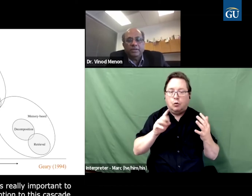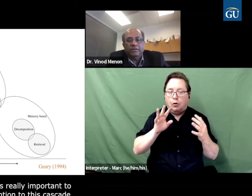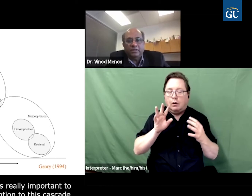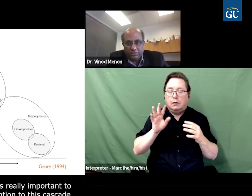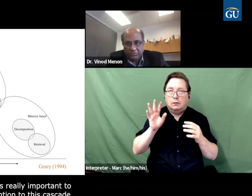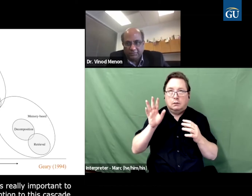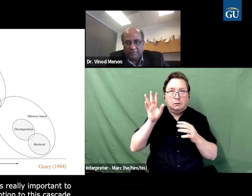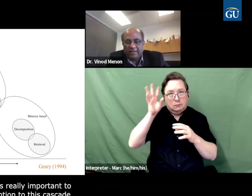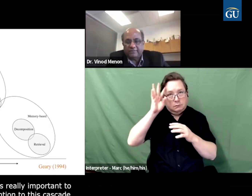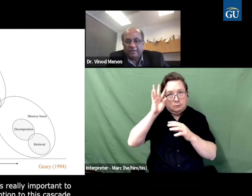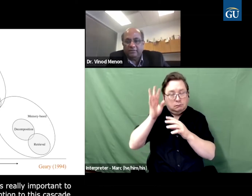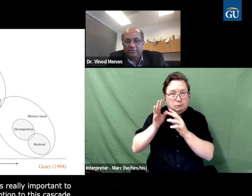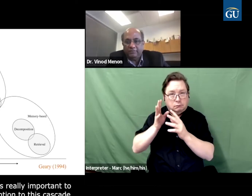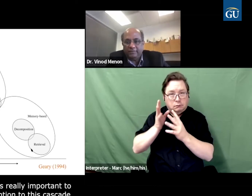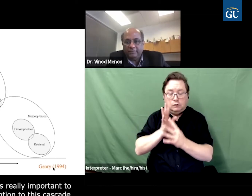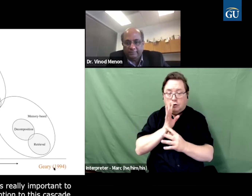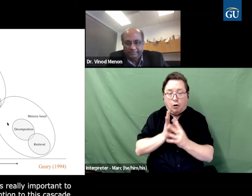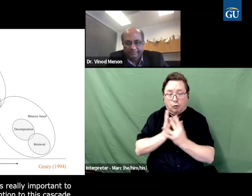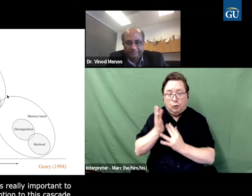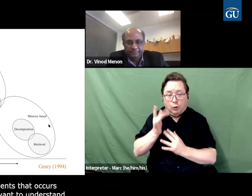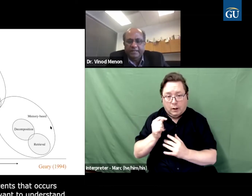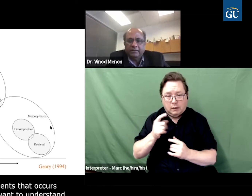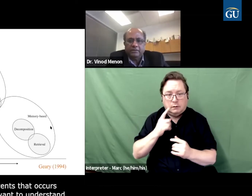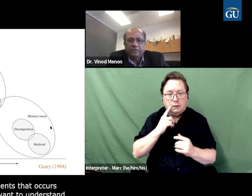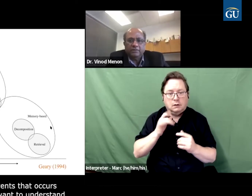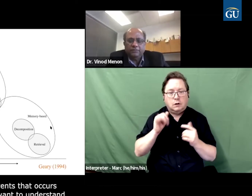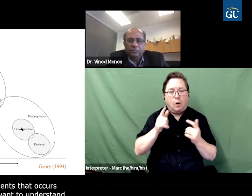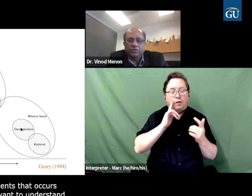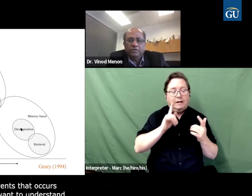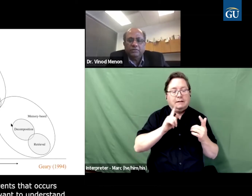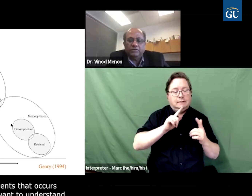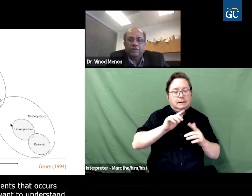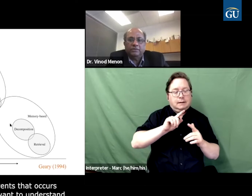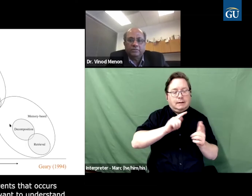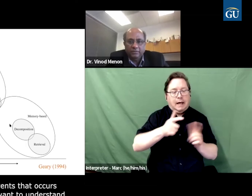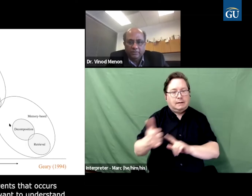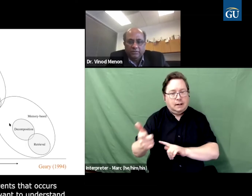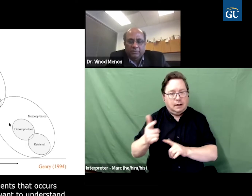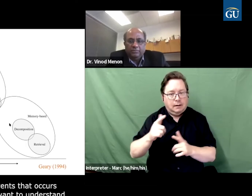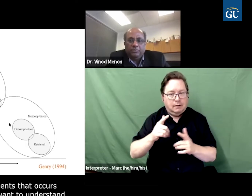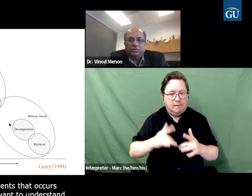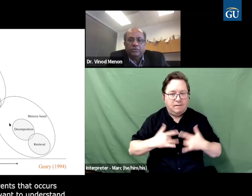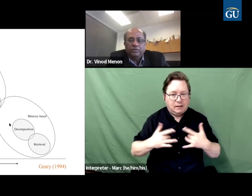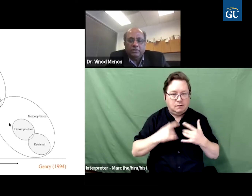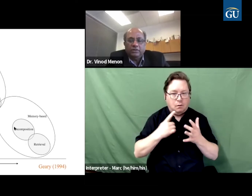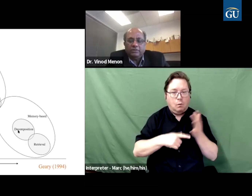it's really important to pay attention to this cascade of events